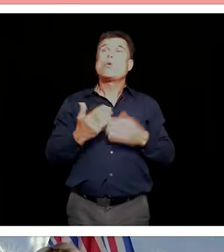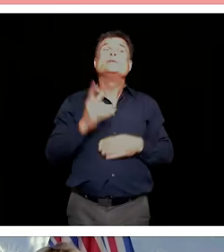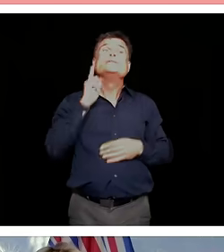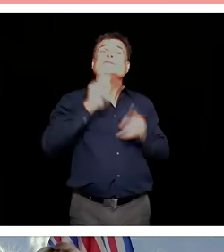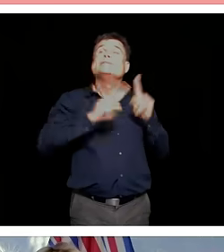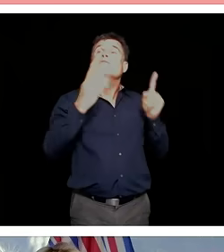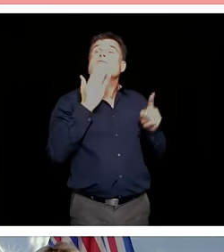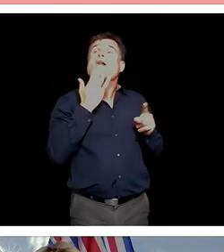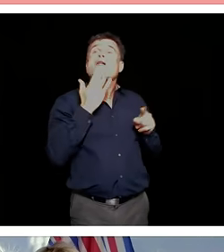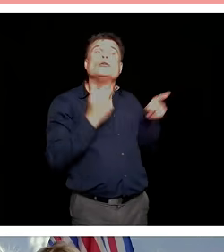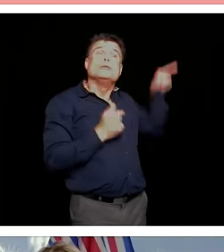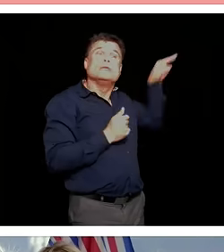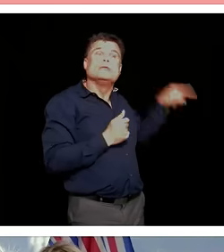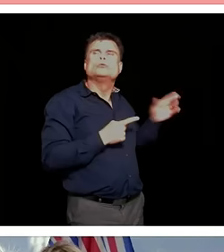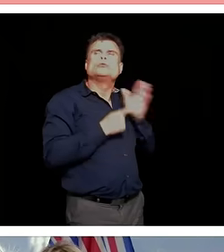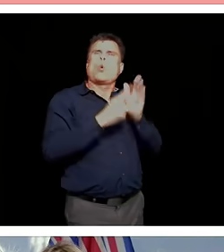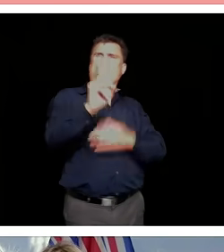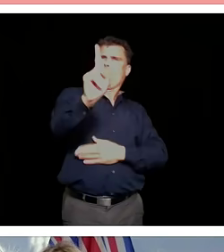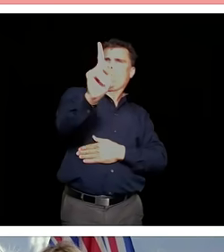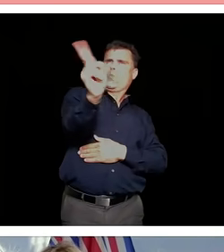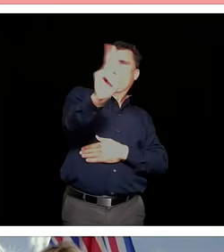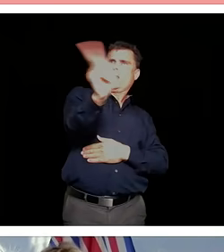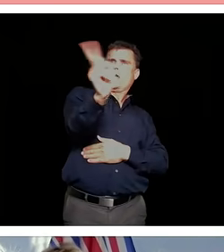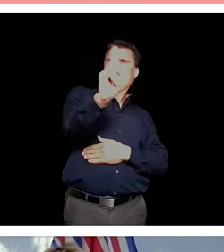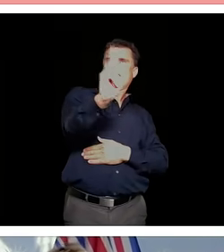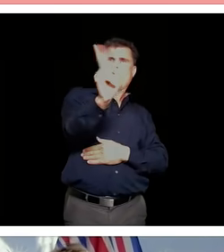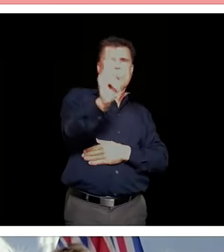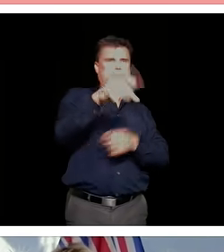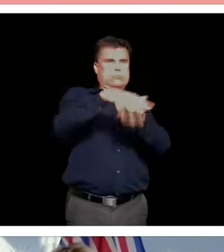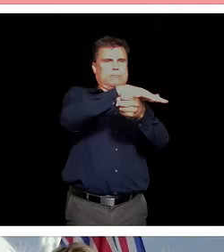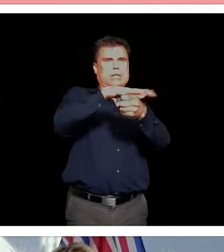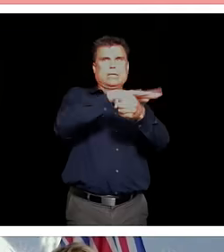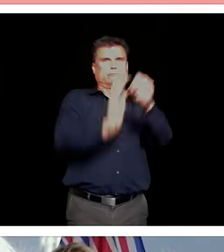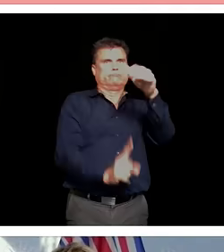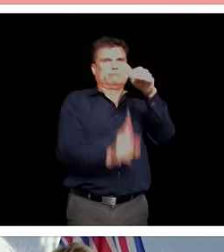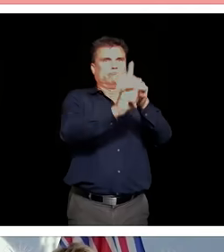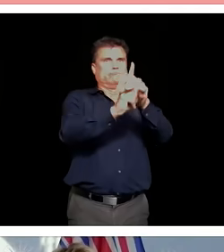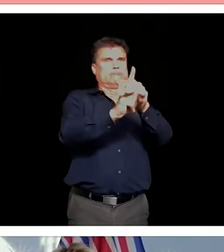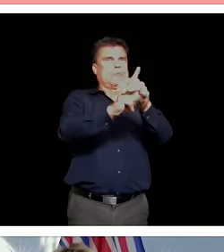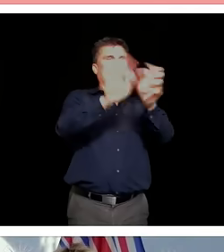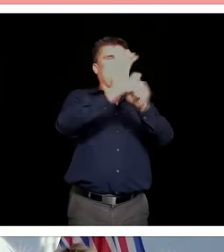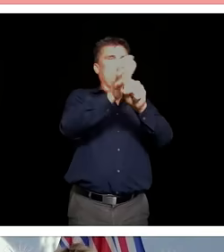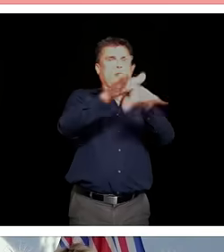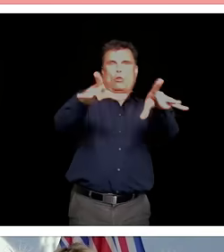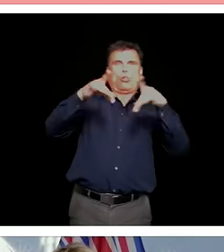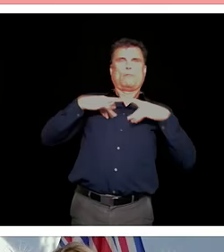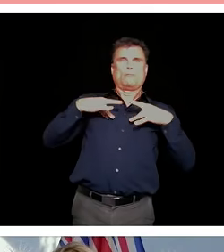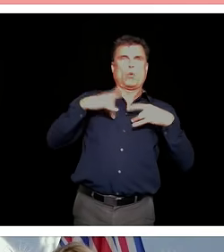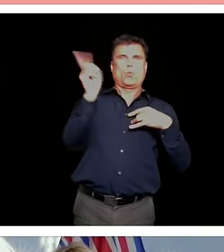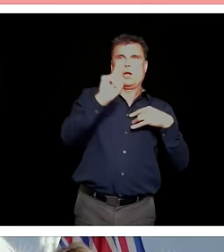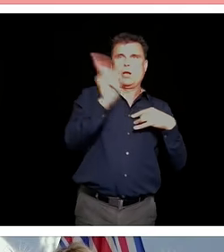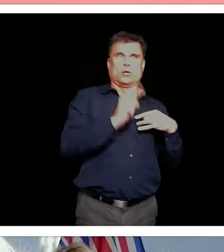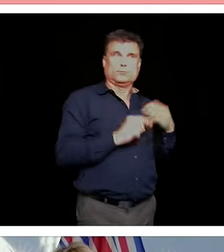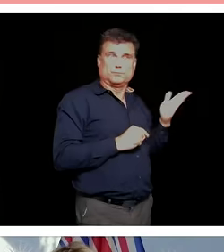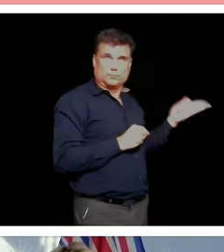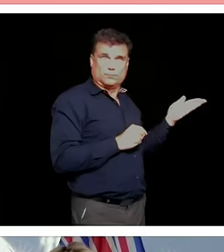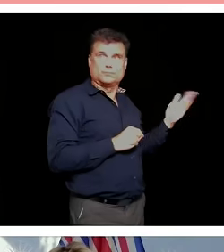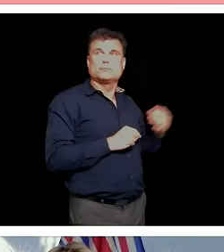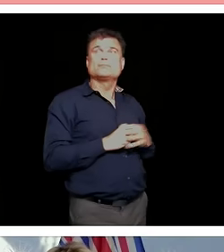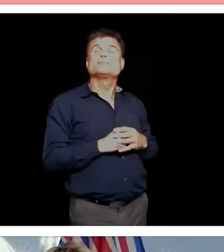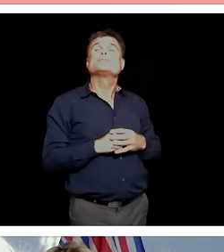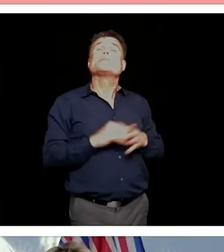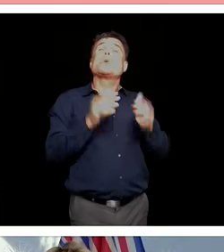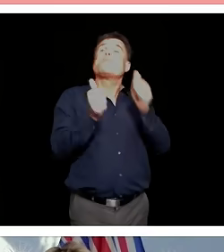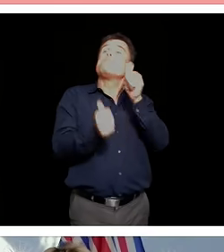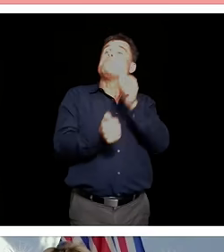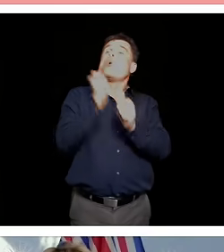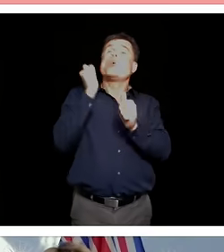Bring your total number of cases to 6041 people.